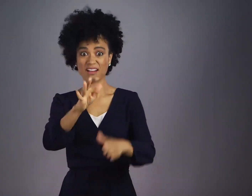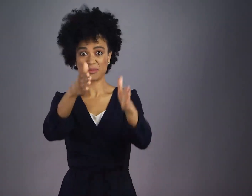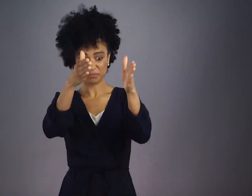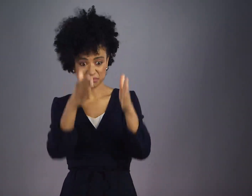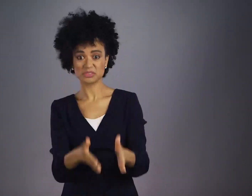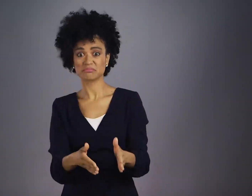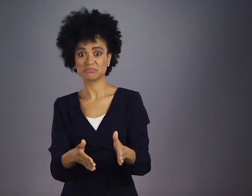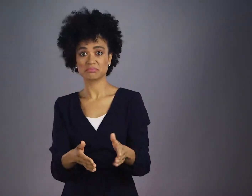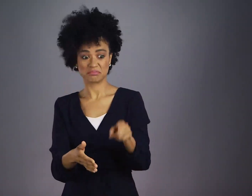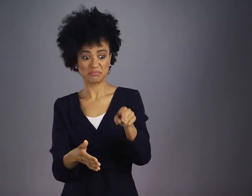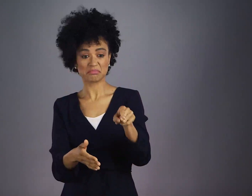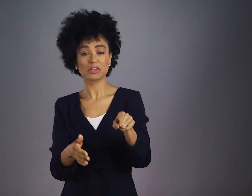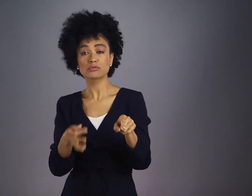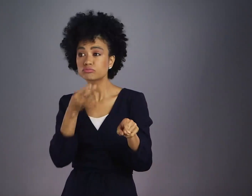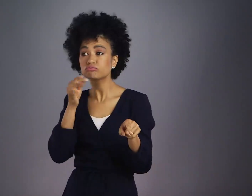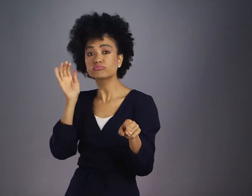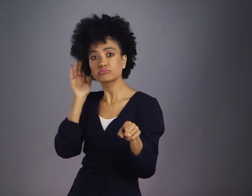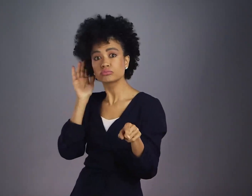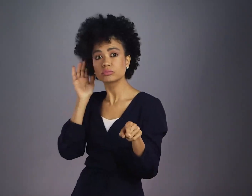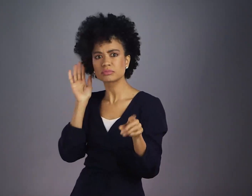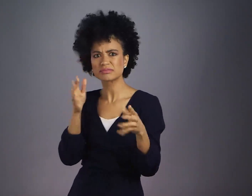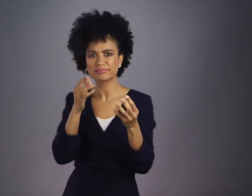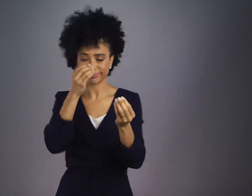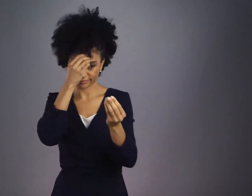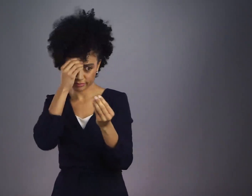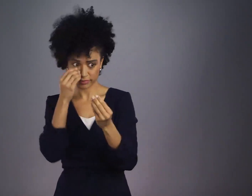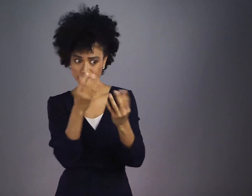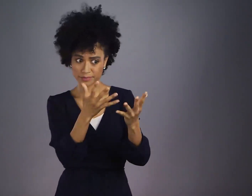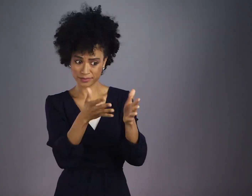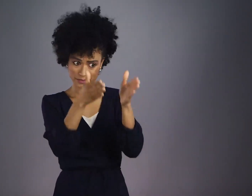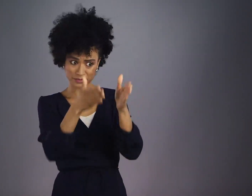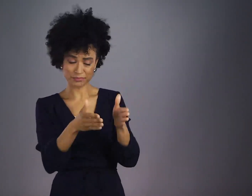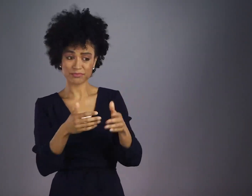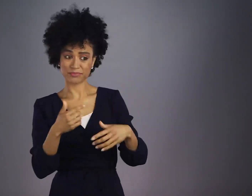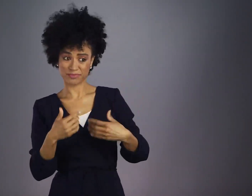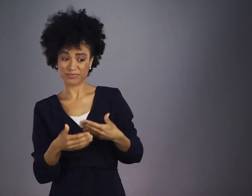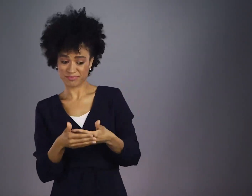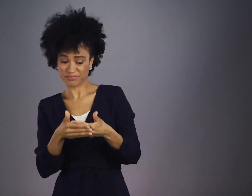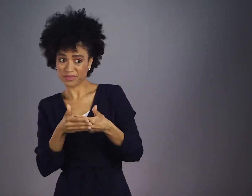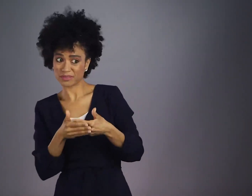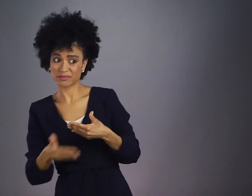When we decide who is to hear our story, we waste no time.